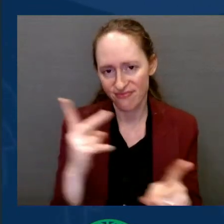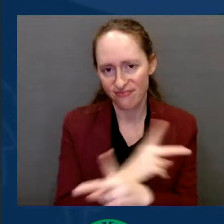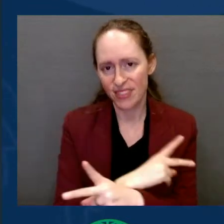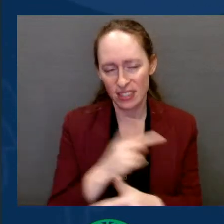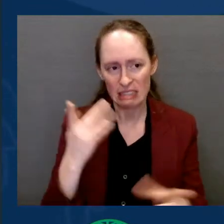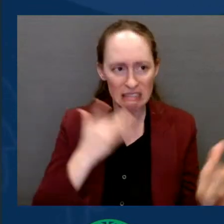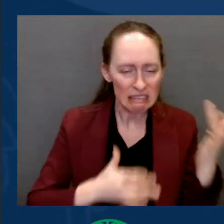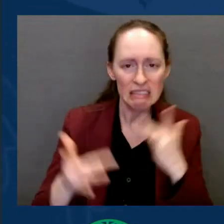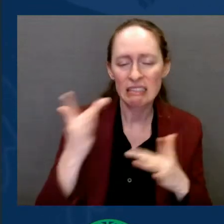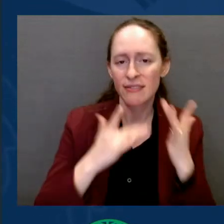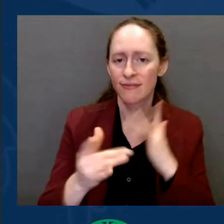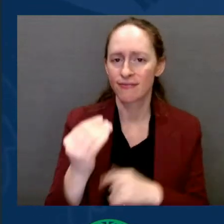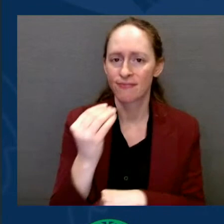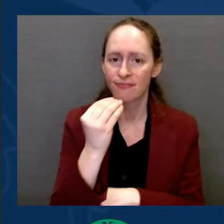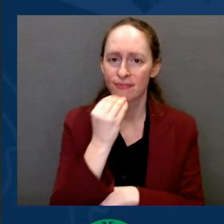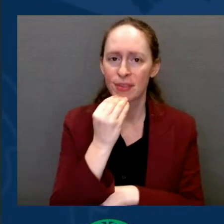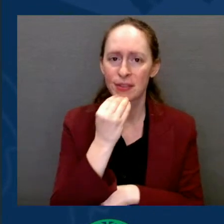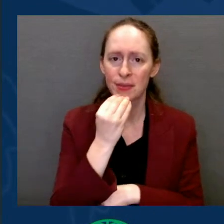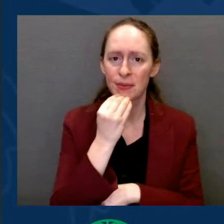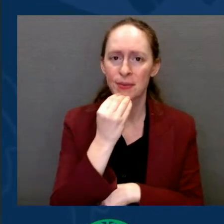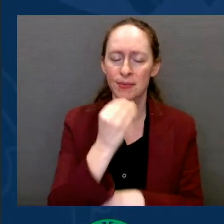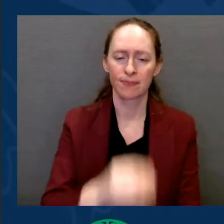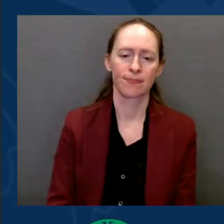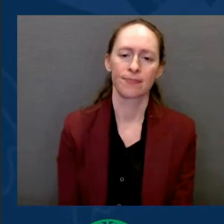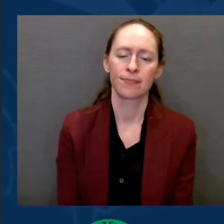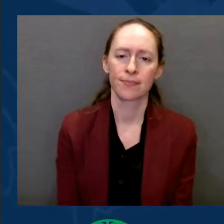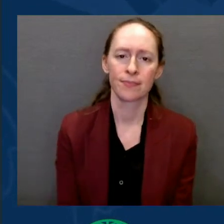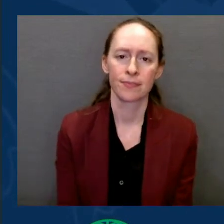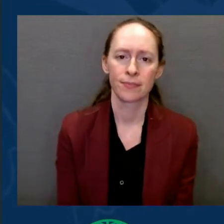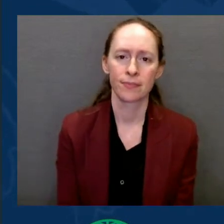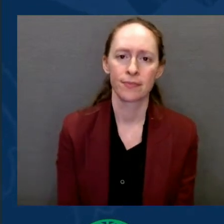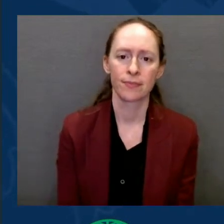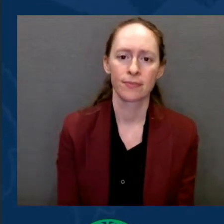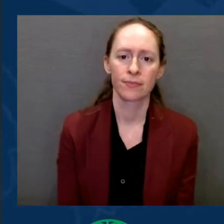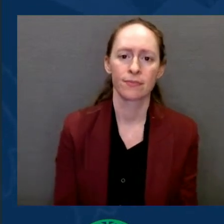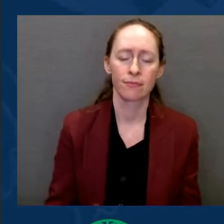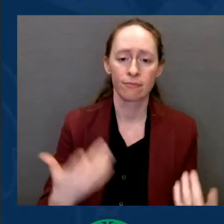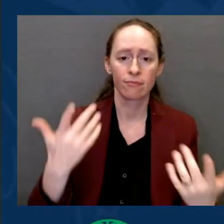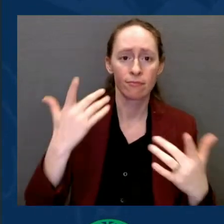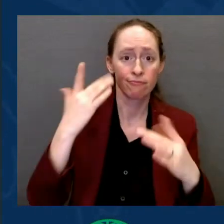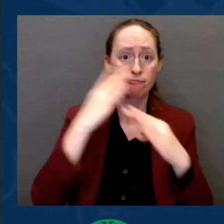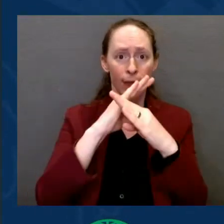are taking a toll on the lives and livelihoods of -- of millions of people across the continent.